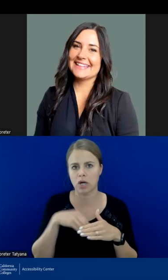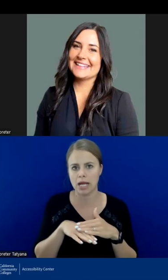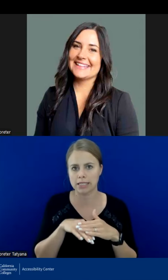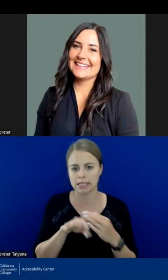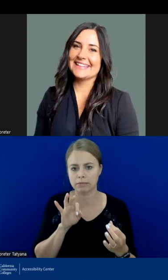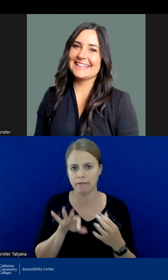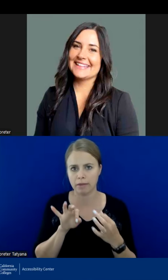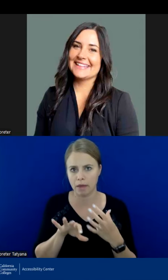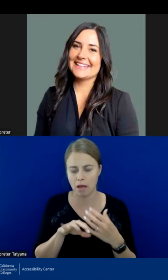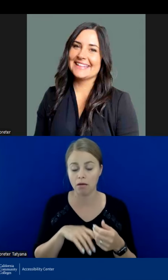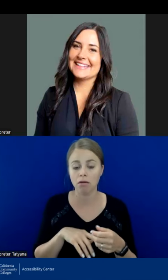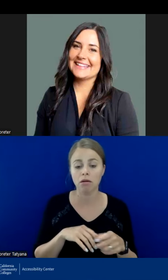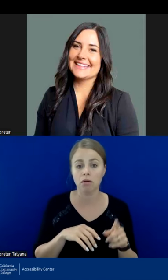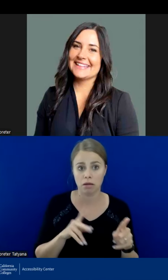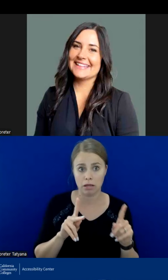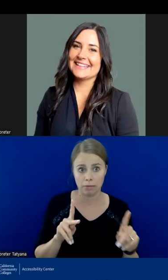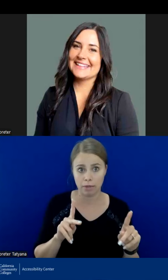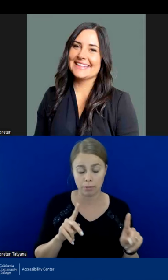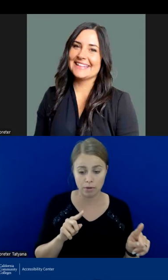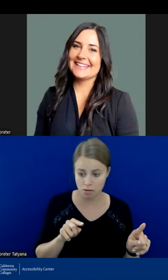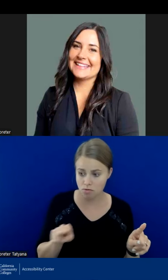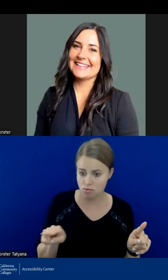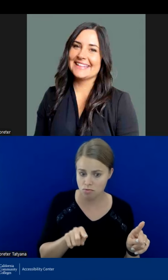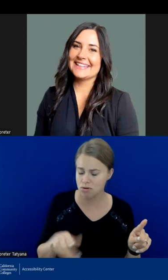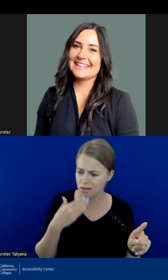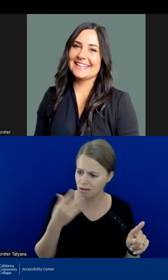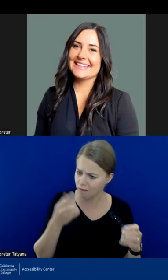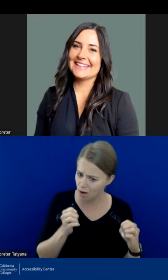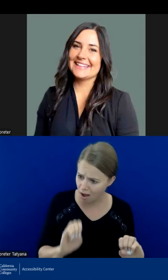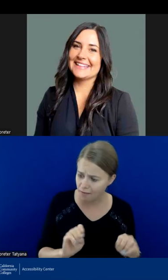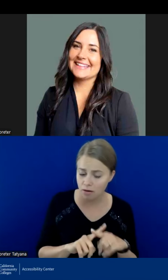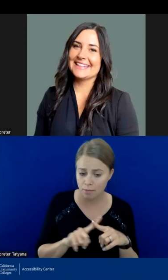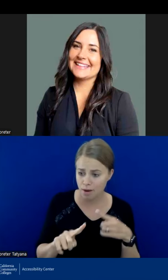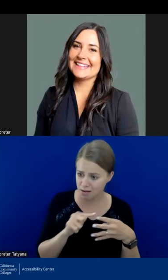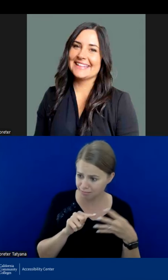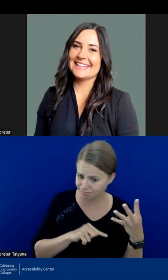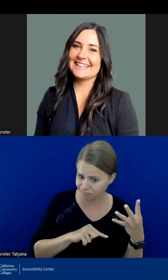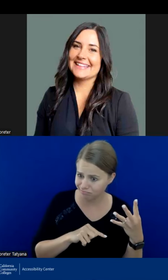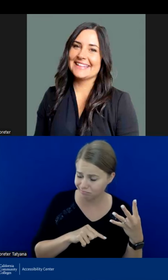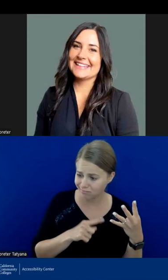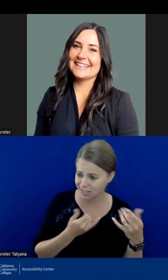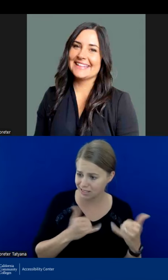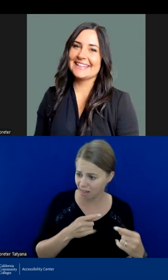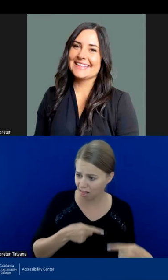So that people may say, thank you for your effort, however, with this or that I'm still experiencing problems.